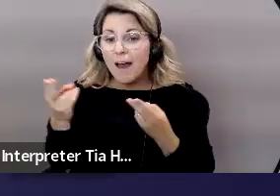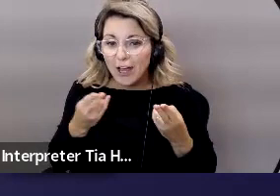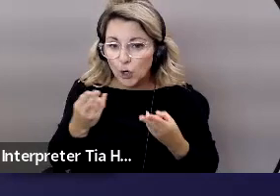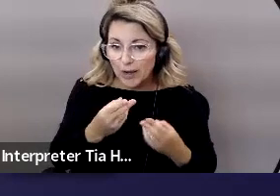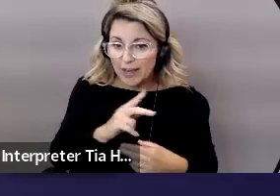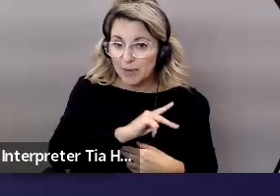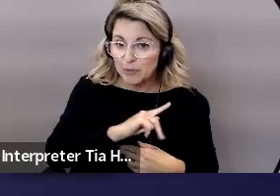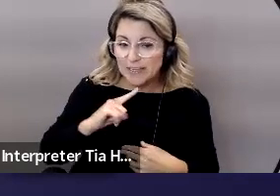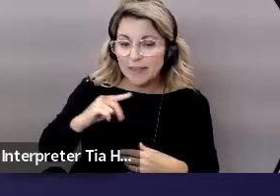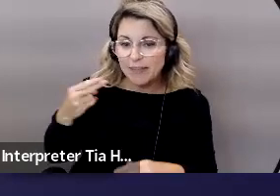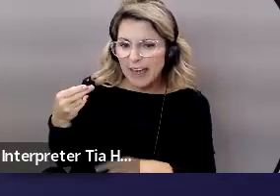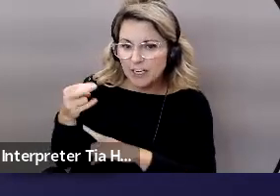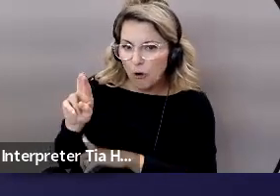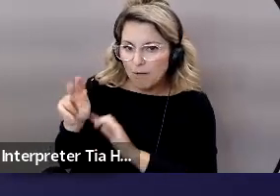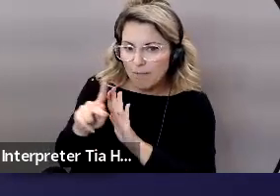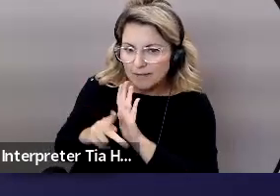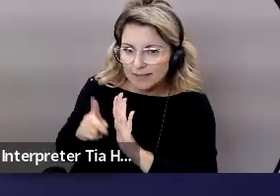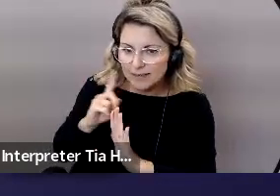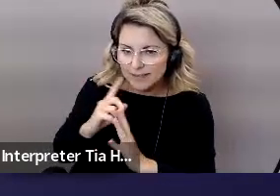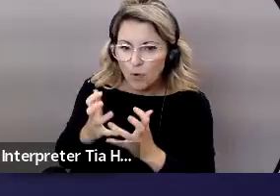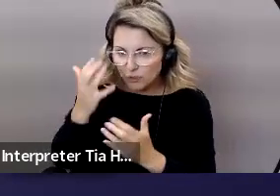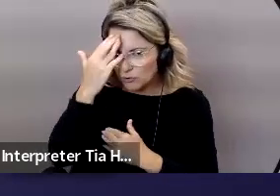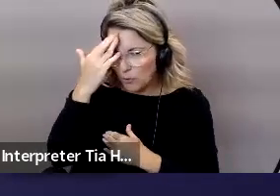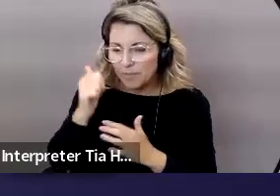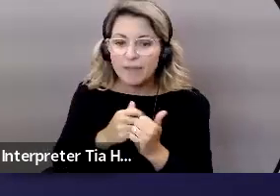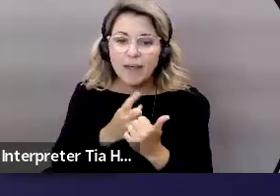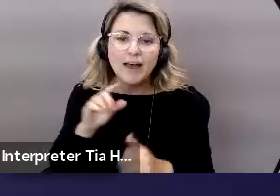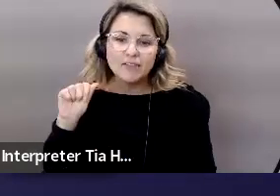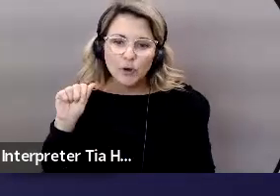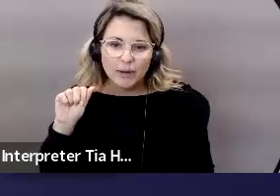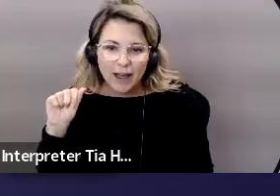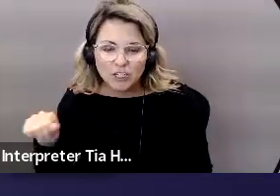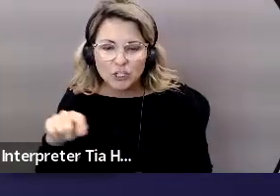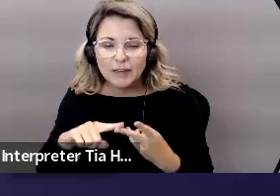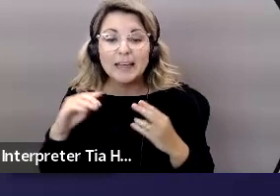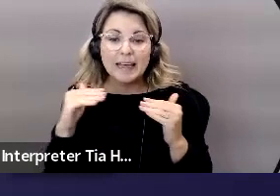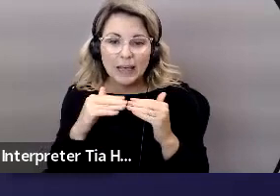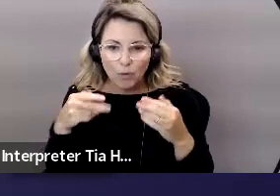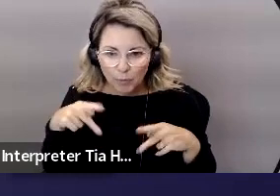human resource policies and this would include affirmative action, equal employment opportunity,